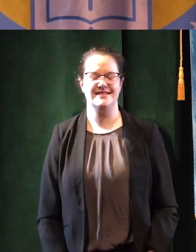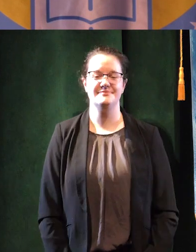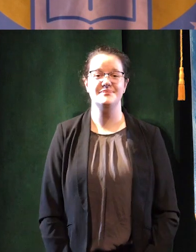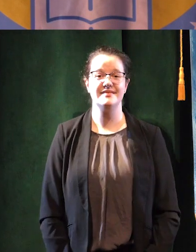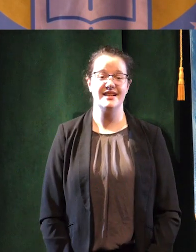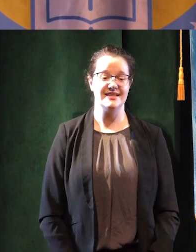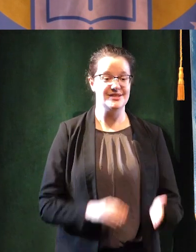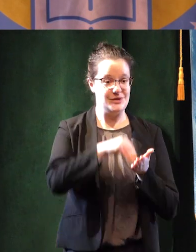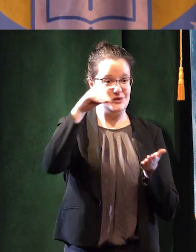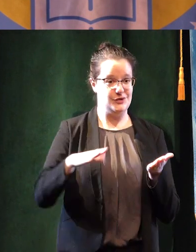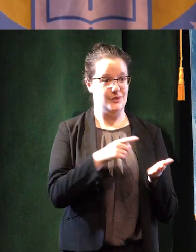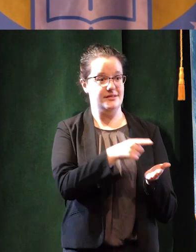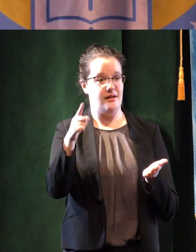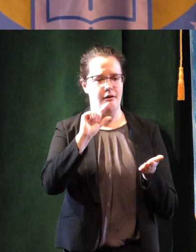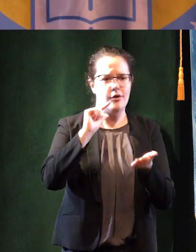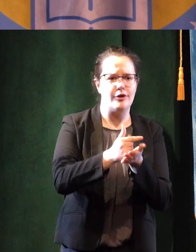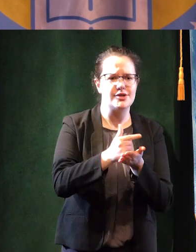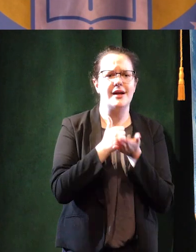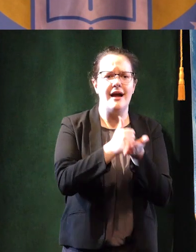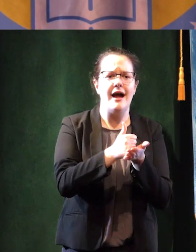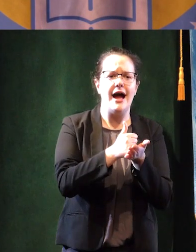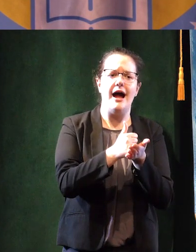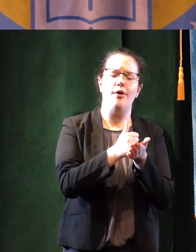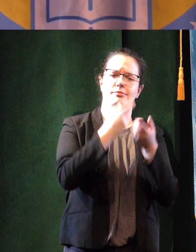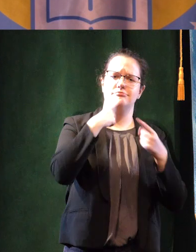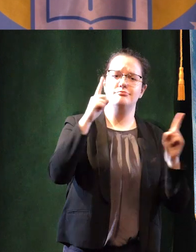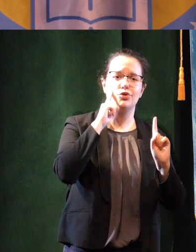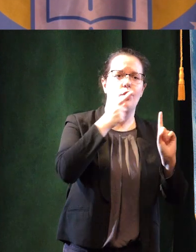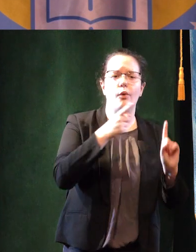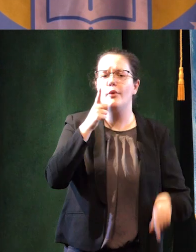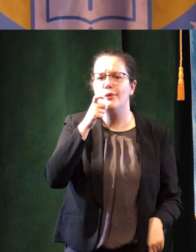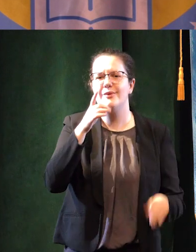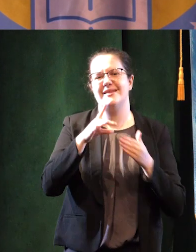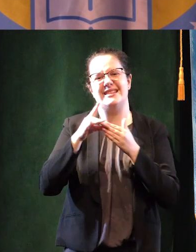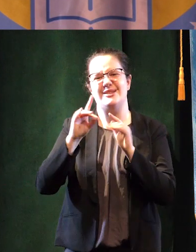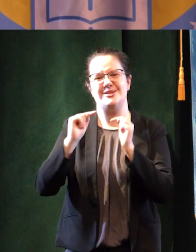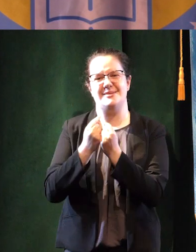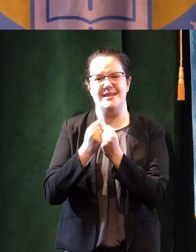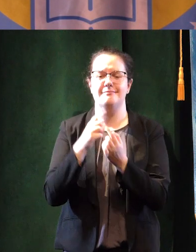their goals is GCC's senior leadership team that includes dr. Kathleen chiefin